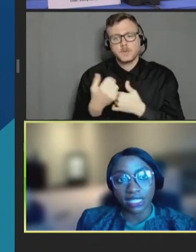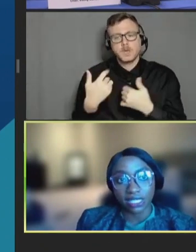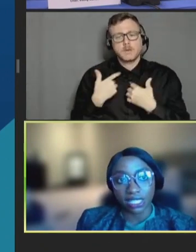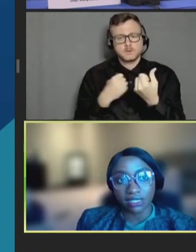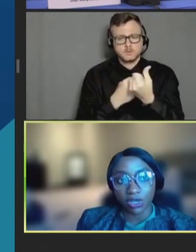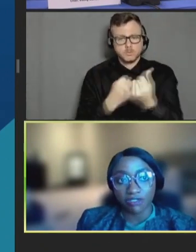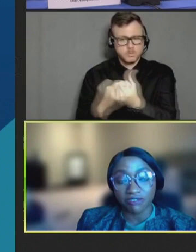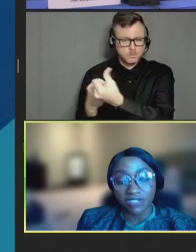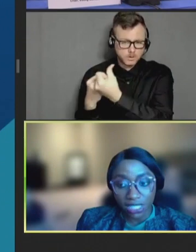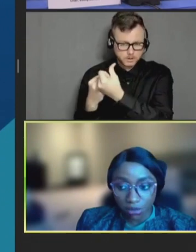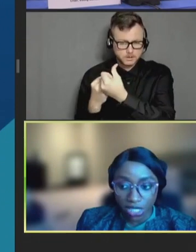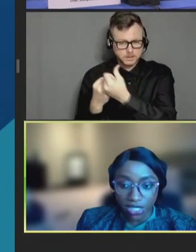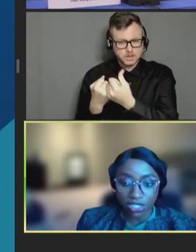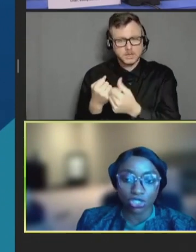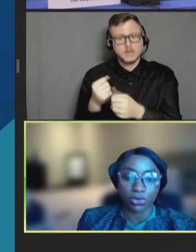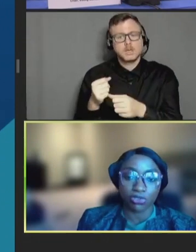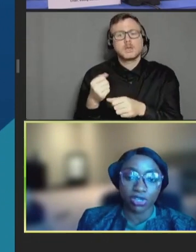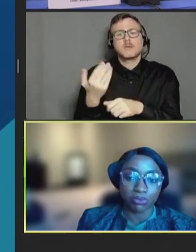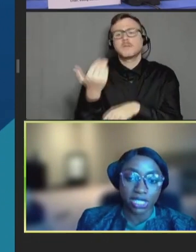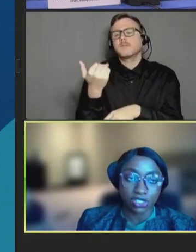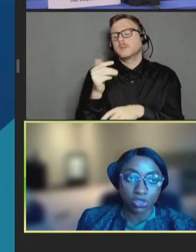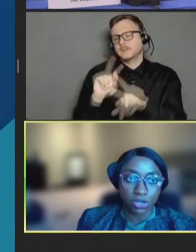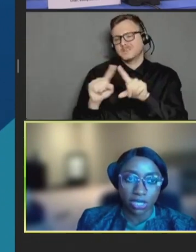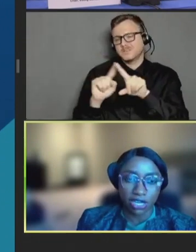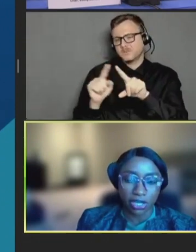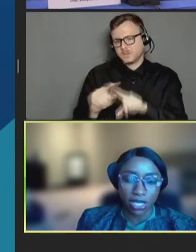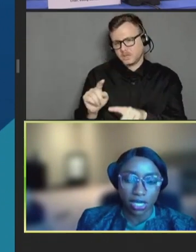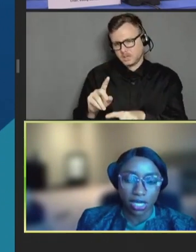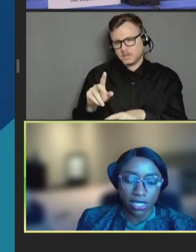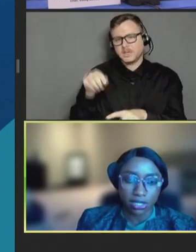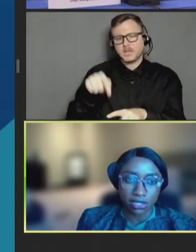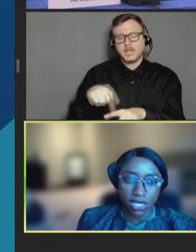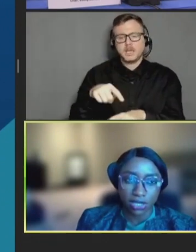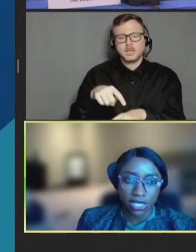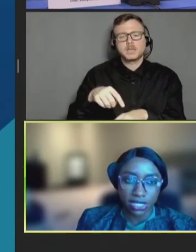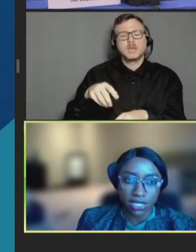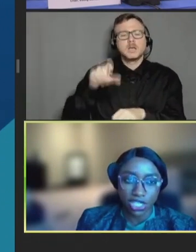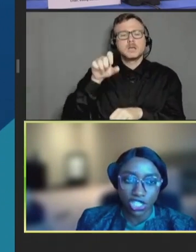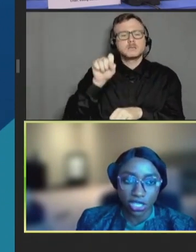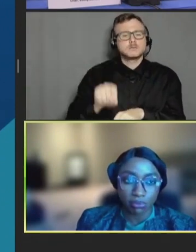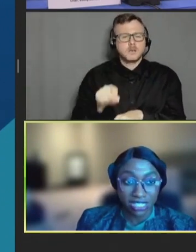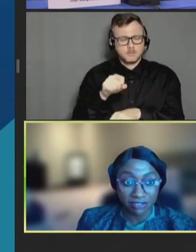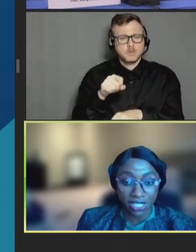last 10 years about 15 immunization programs in sub-Saharan Africa and Southeast Asia Pacific.